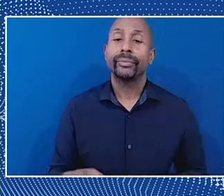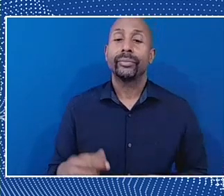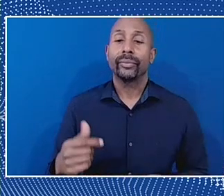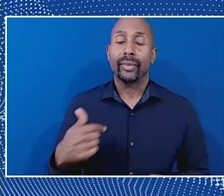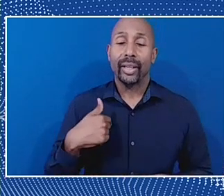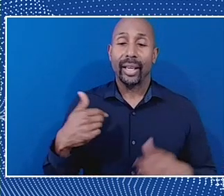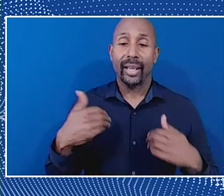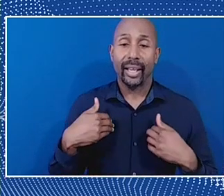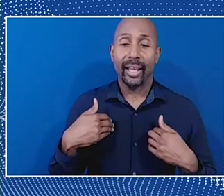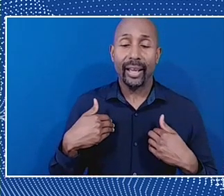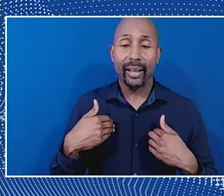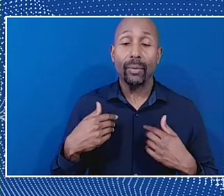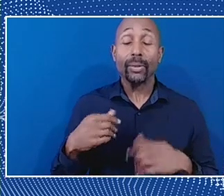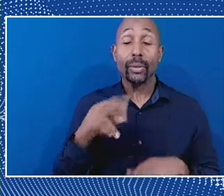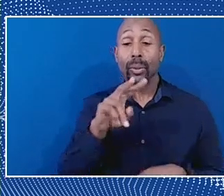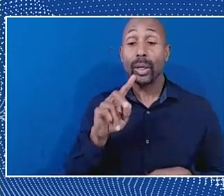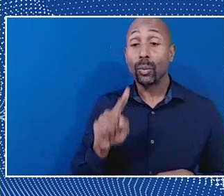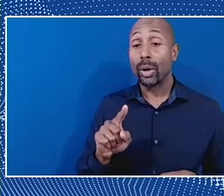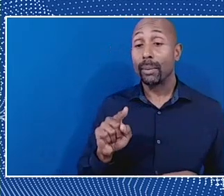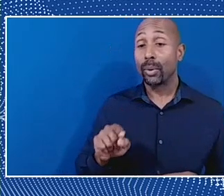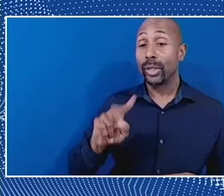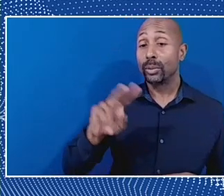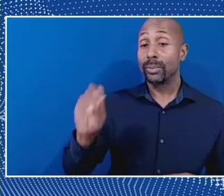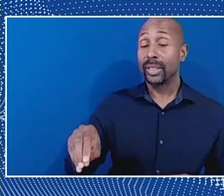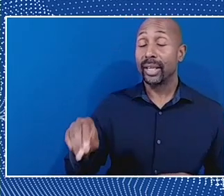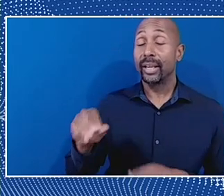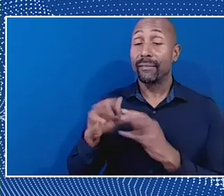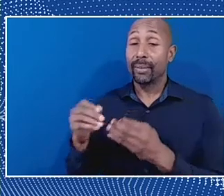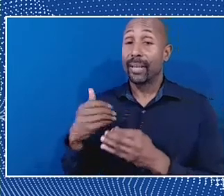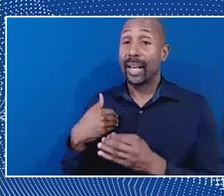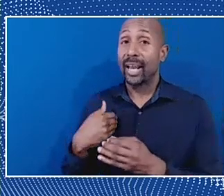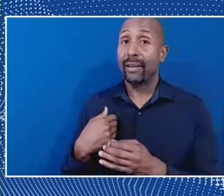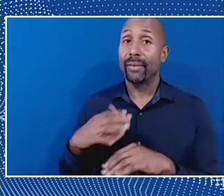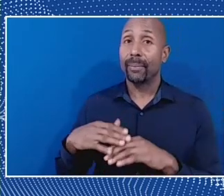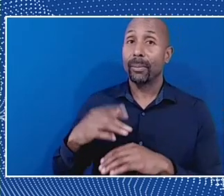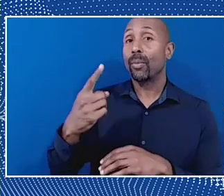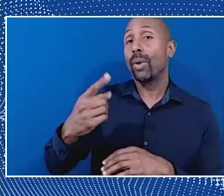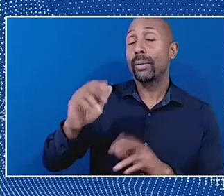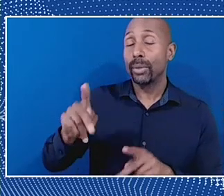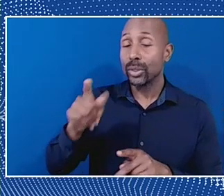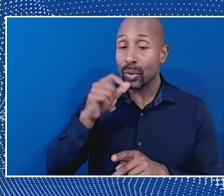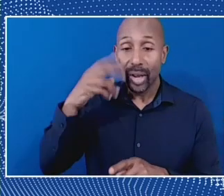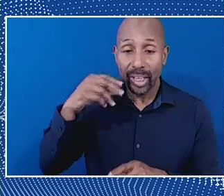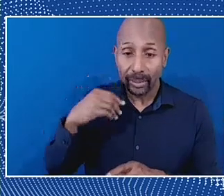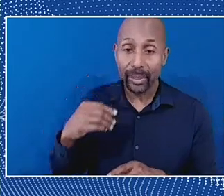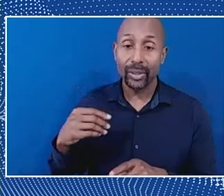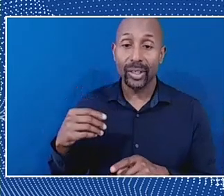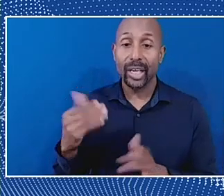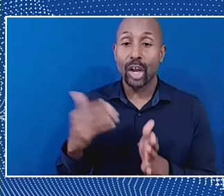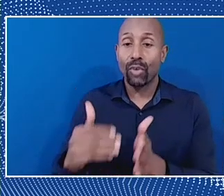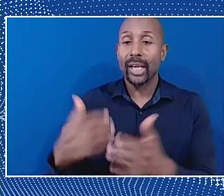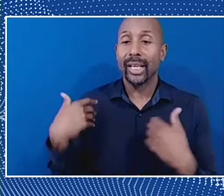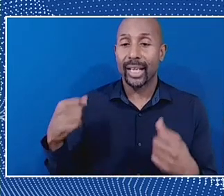more chronic health conditions spent 10% or more of their income on healthcare, as compared to only 4.3% of families spending